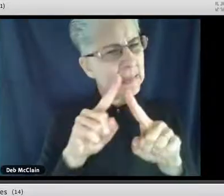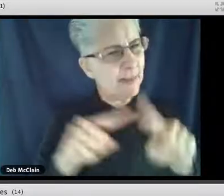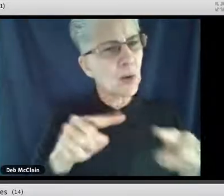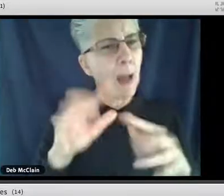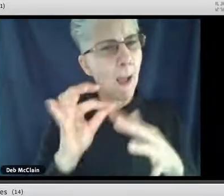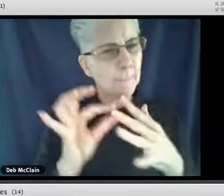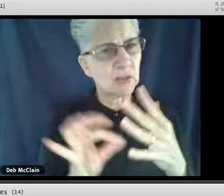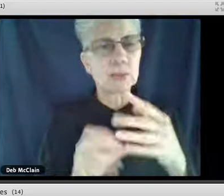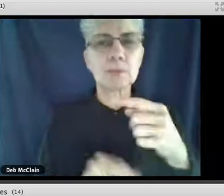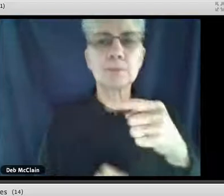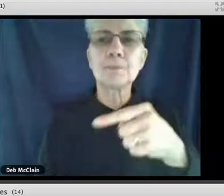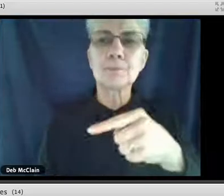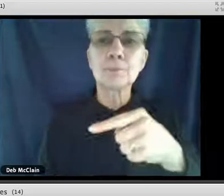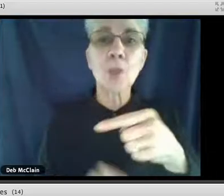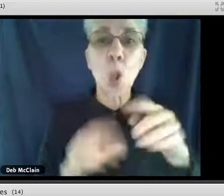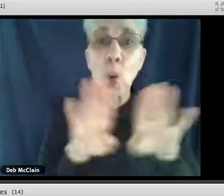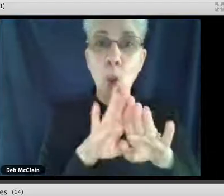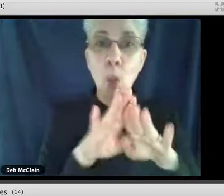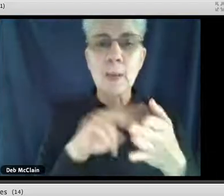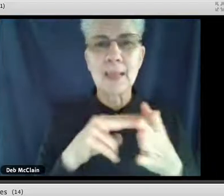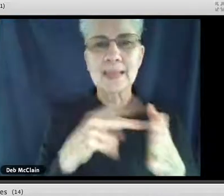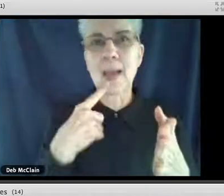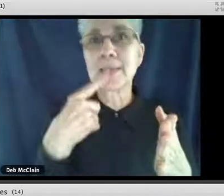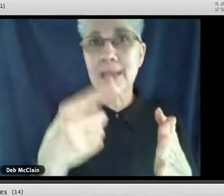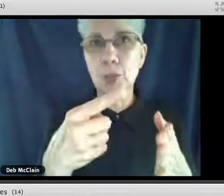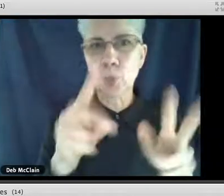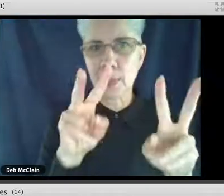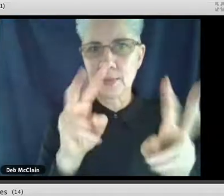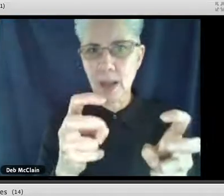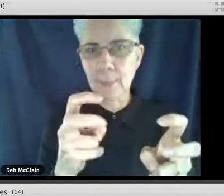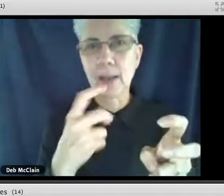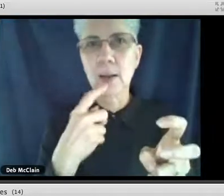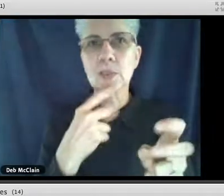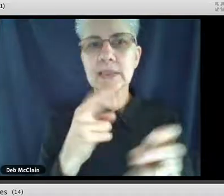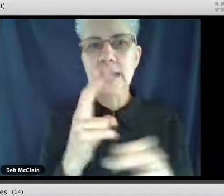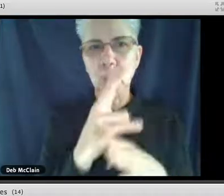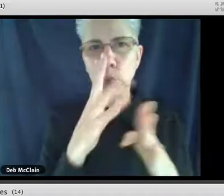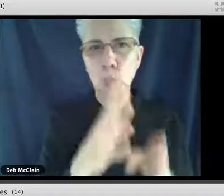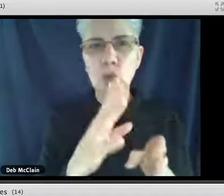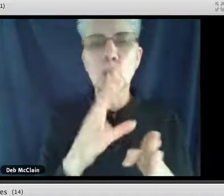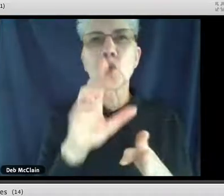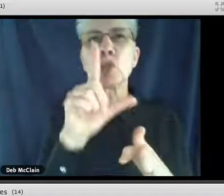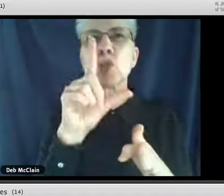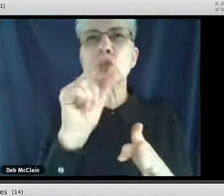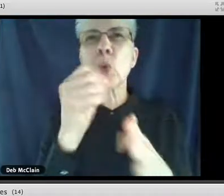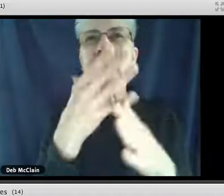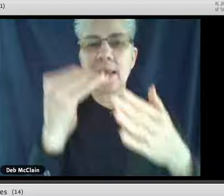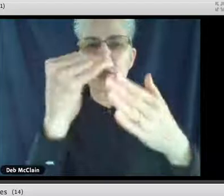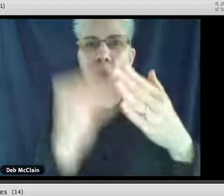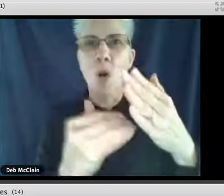There's closed, which means I'm telling you the topics. I'm going to say, "These are the 20 things that are going to be on my menu or the five things